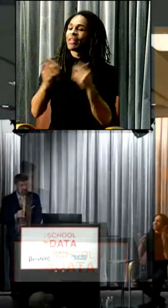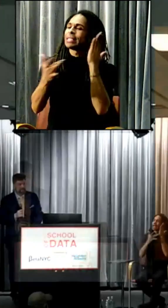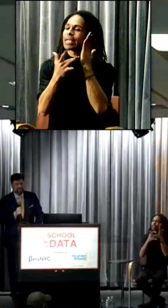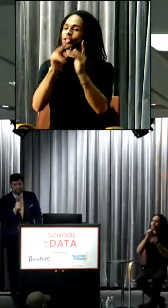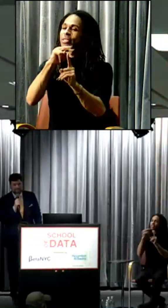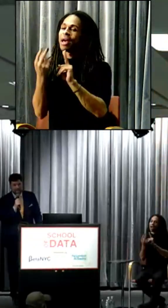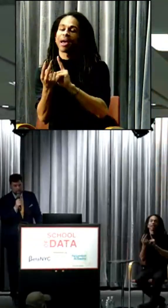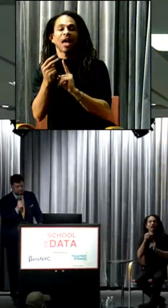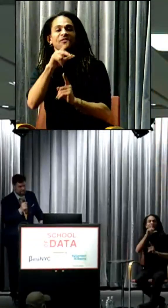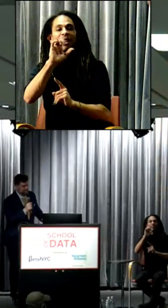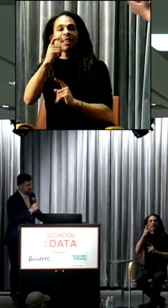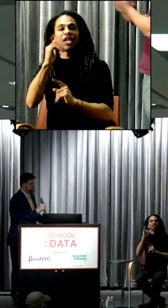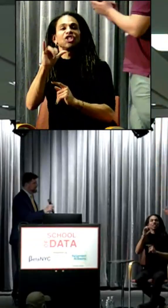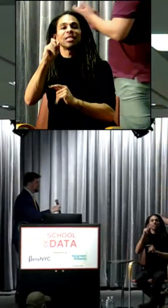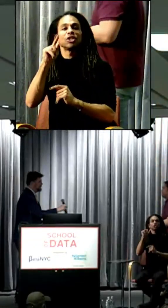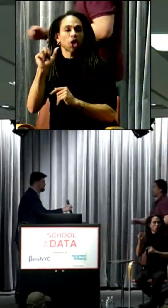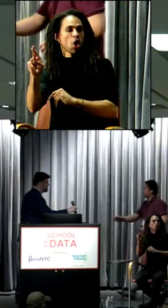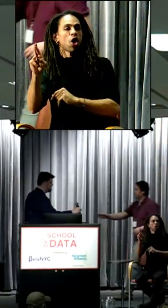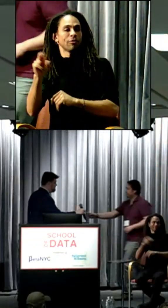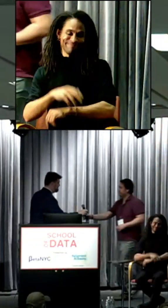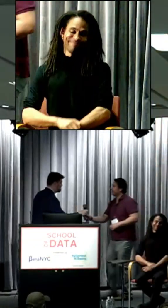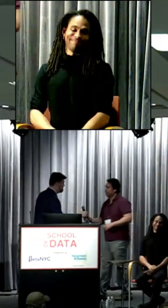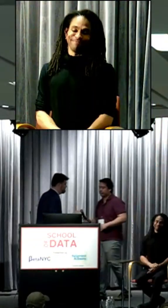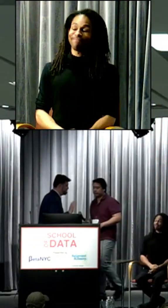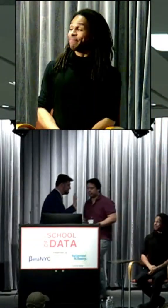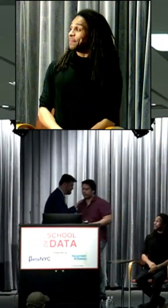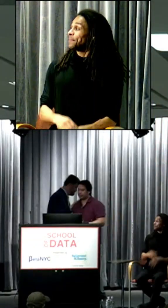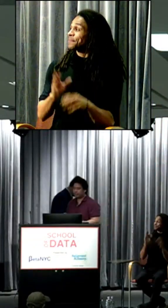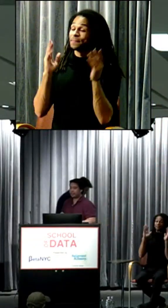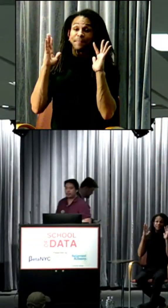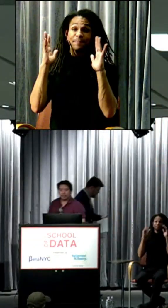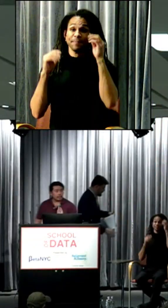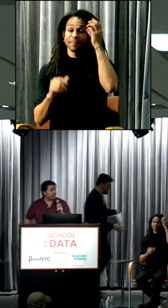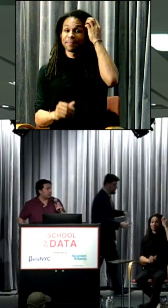So it could be a house, a store, a park, anything like that.